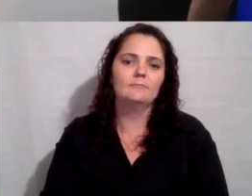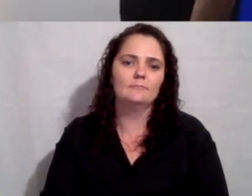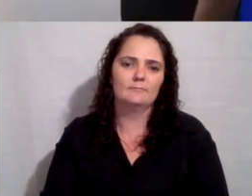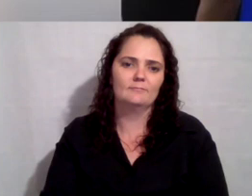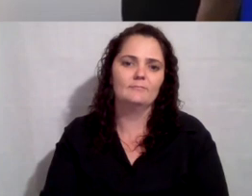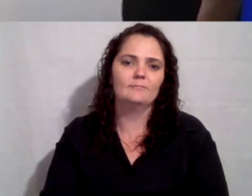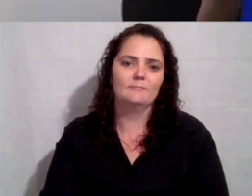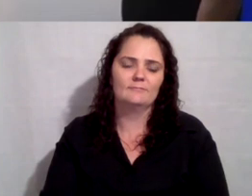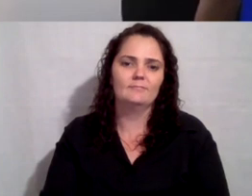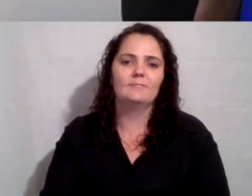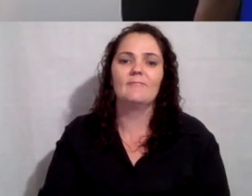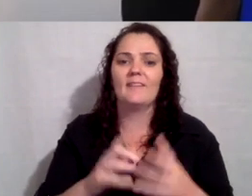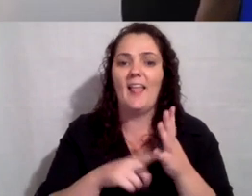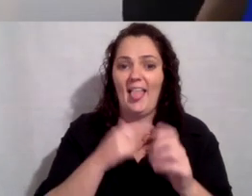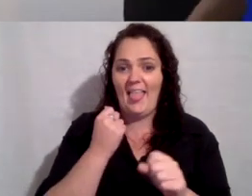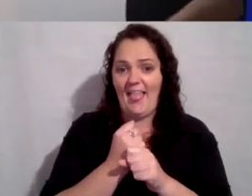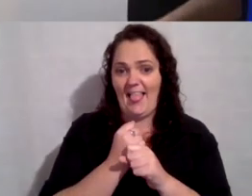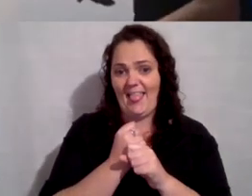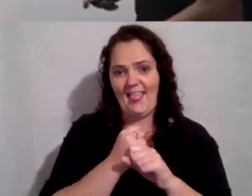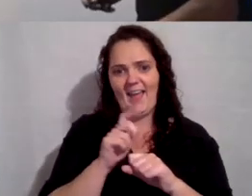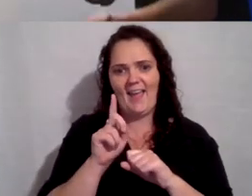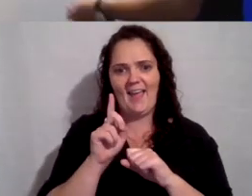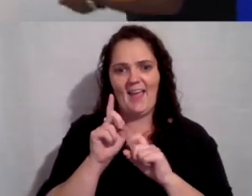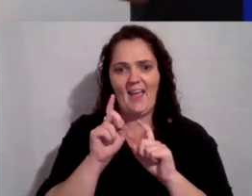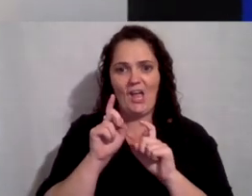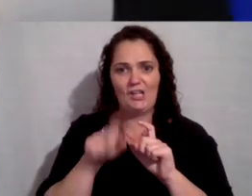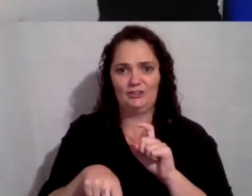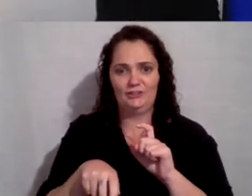shift, alright so now they've got a leg which is shifted out there